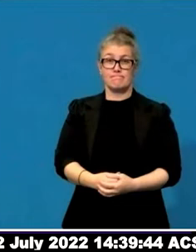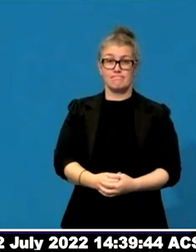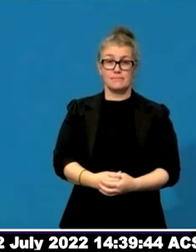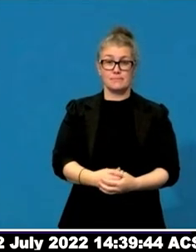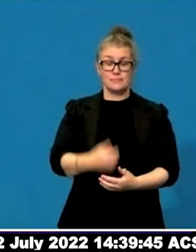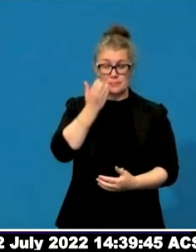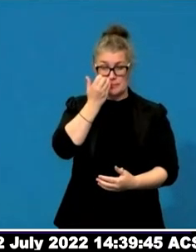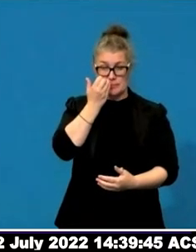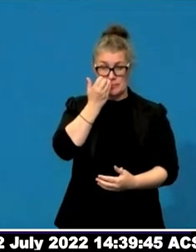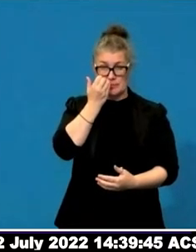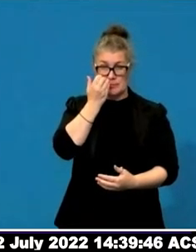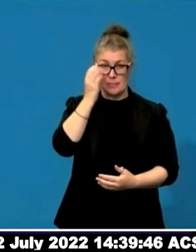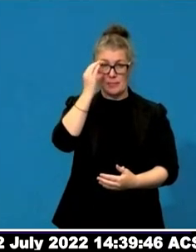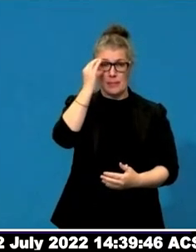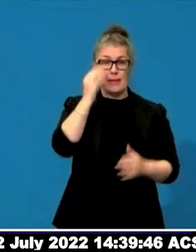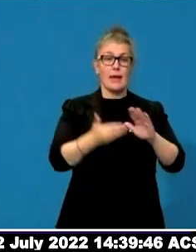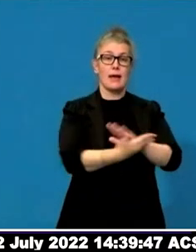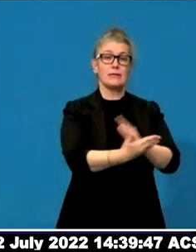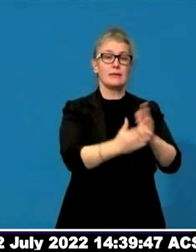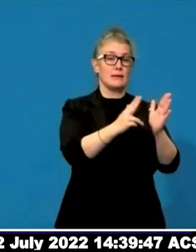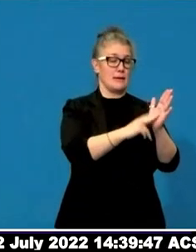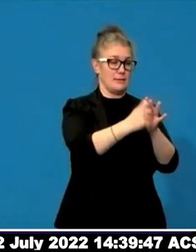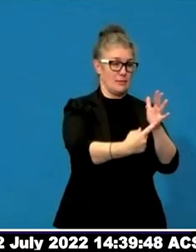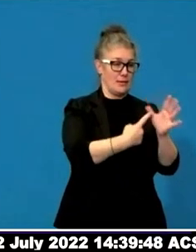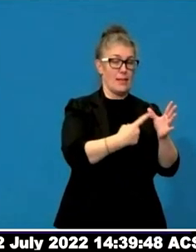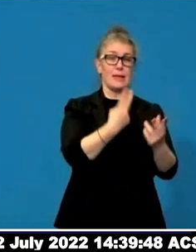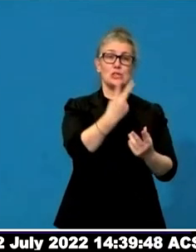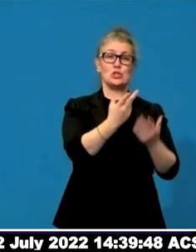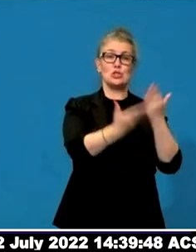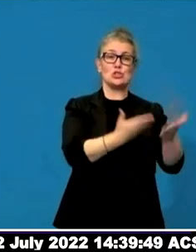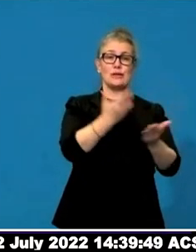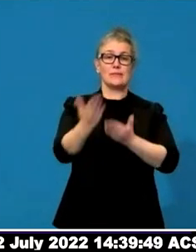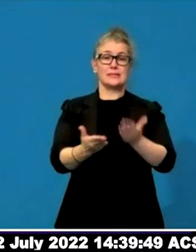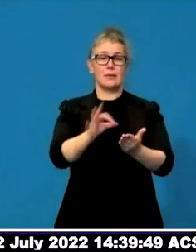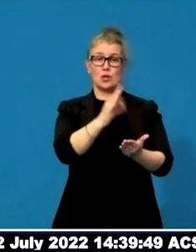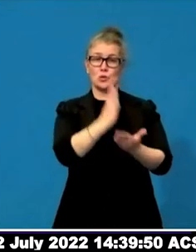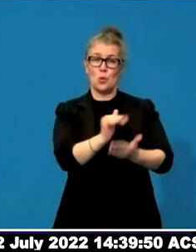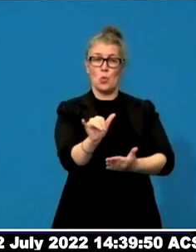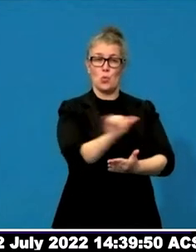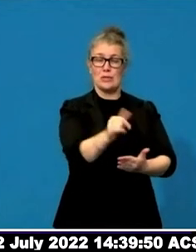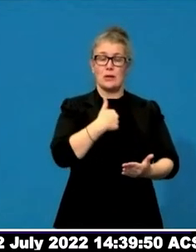There's two services that come to mind. I'm not sure which one so I'm not going to say, unless you want me to. That's all right. Yes.